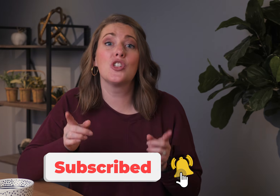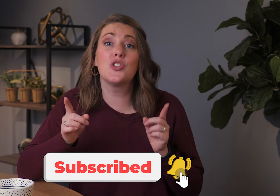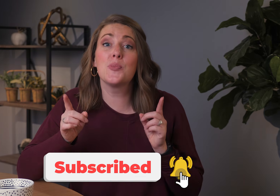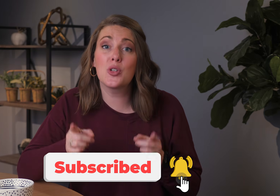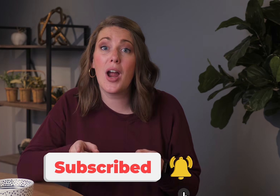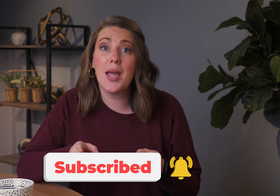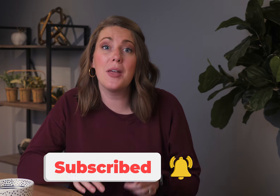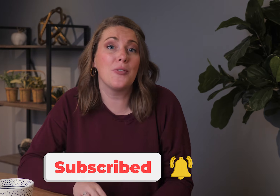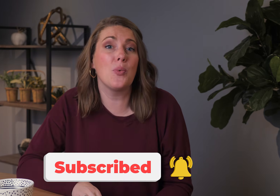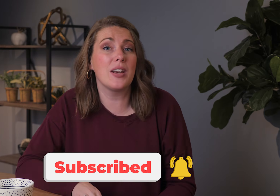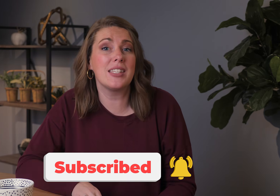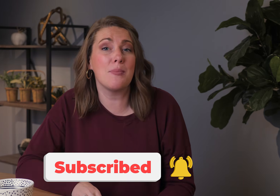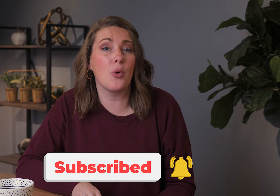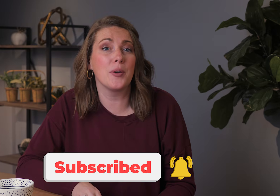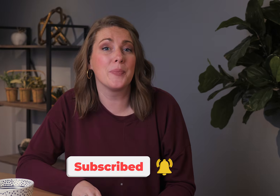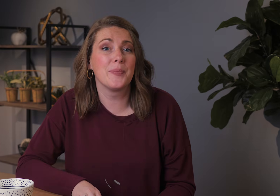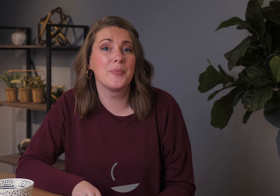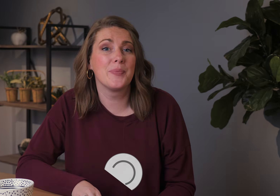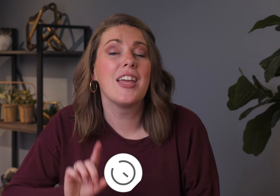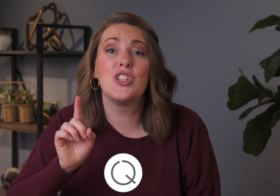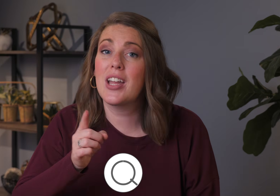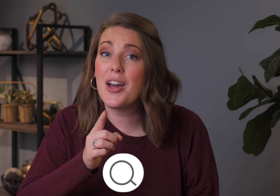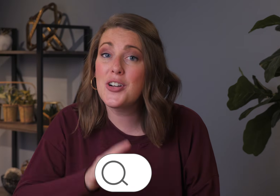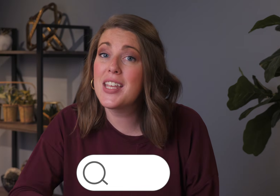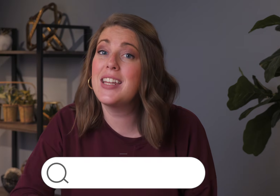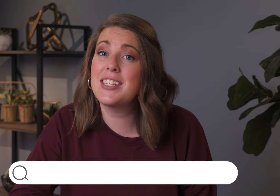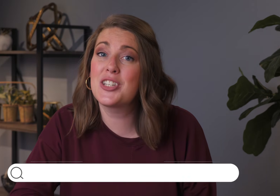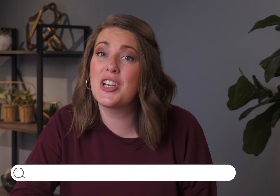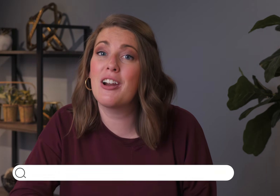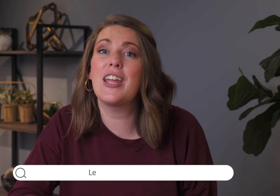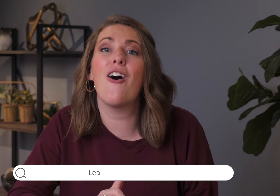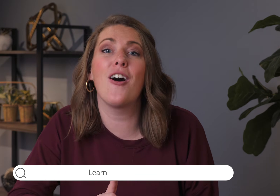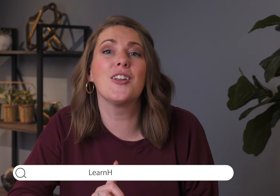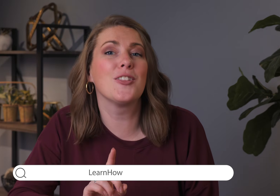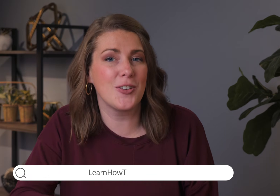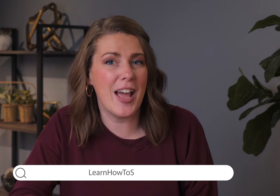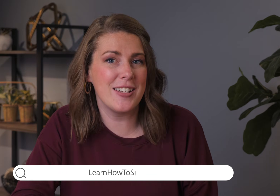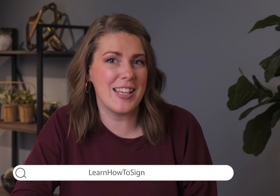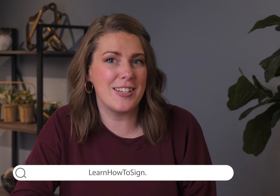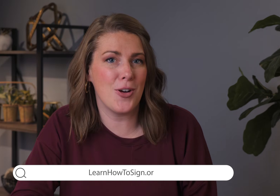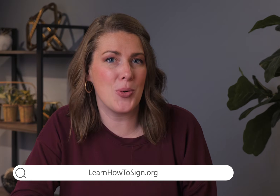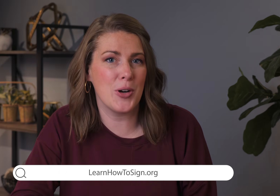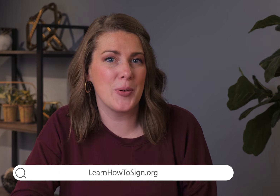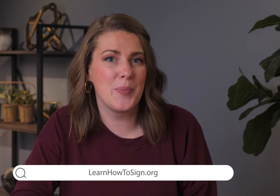so subscribe if you want to see more! Check out our signing dictionary on learnhowtosign.org,